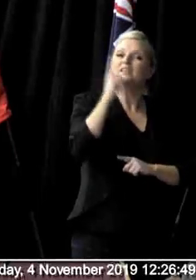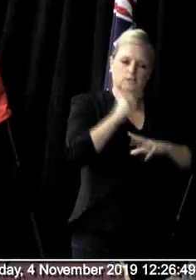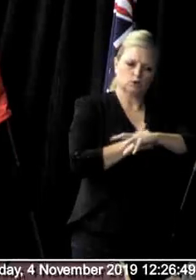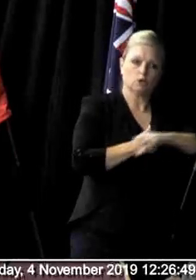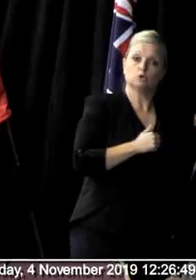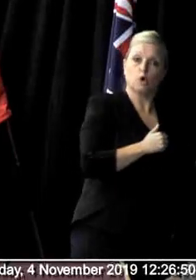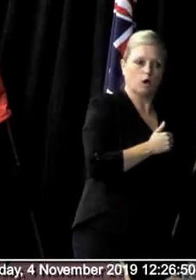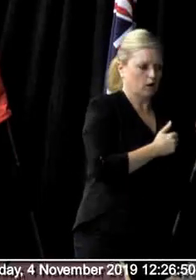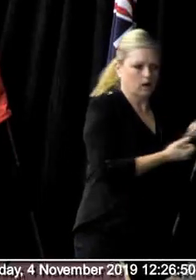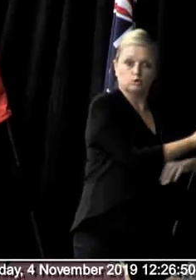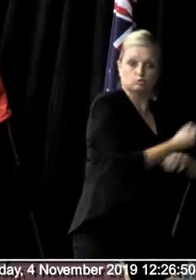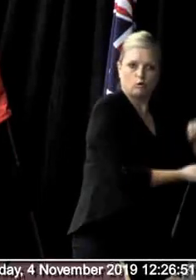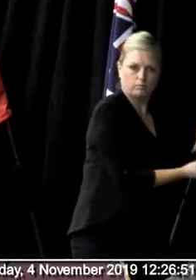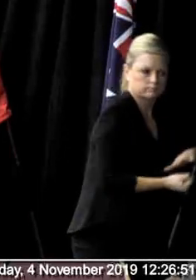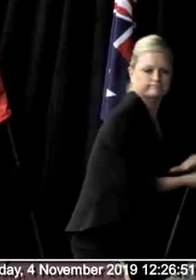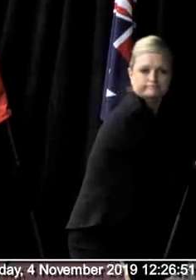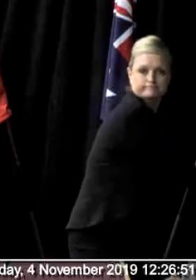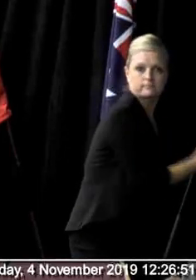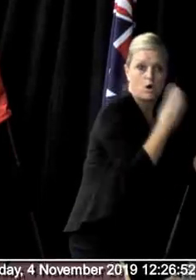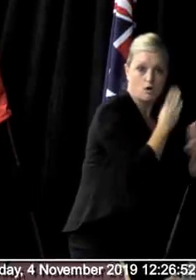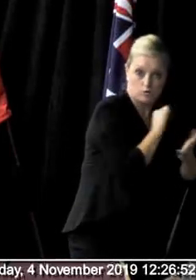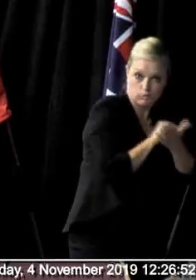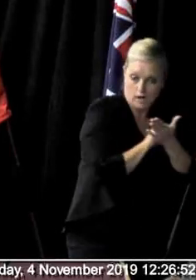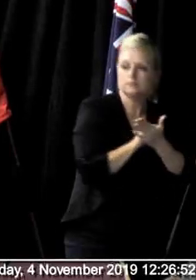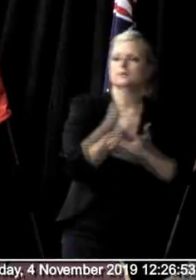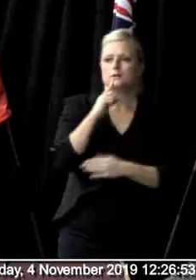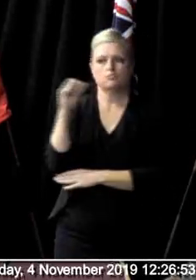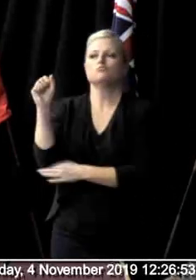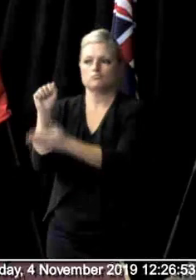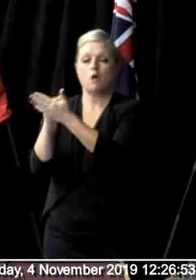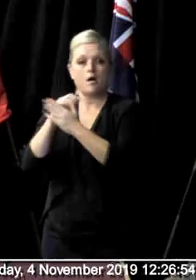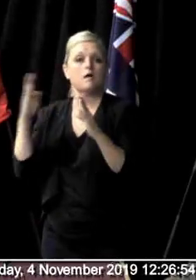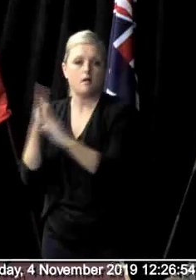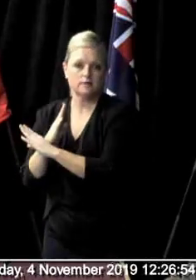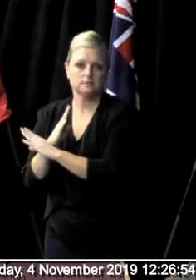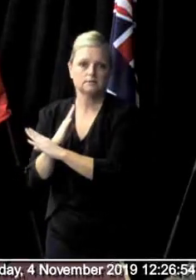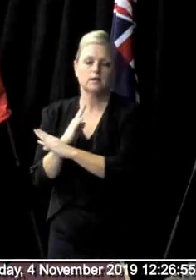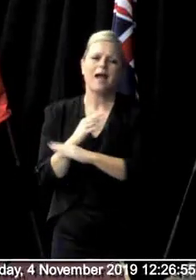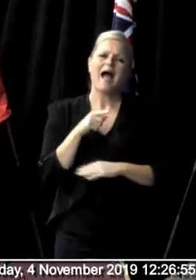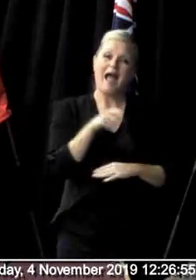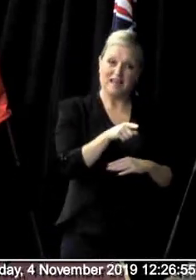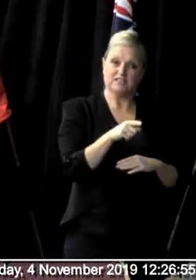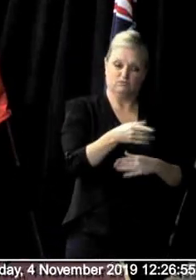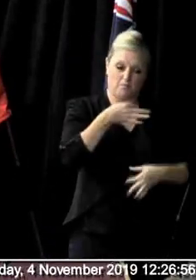That’s correct. And you have spoken about instead she being placed on a bath mat. Okay.